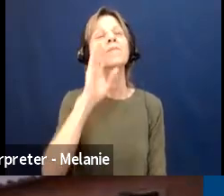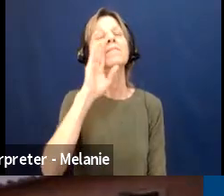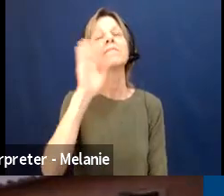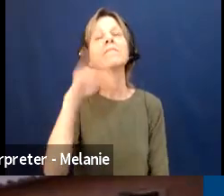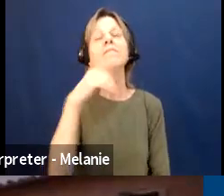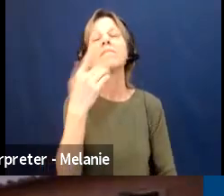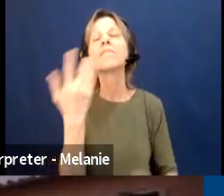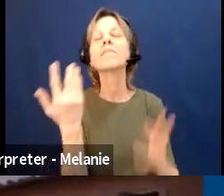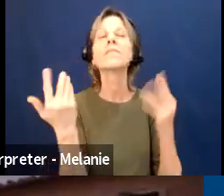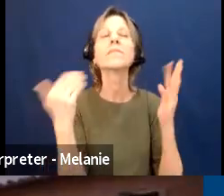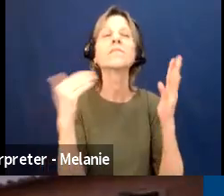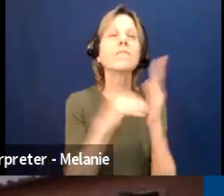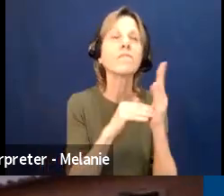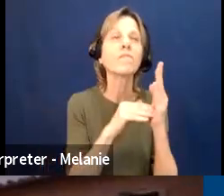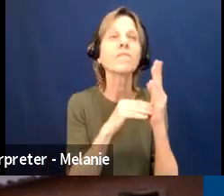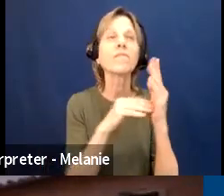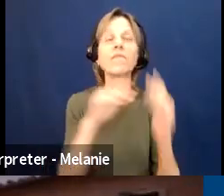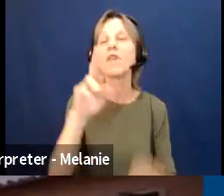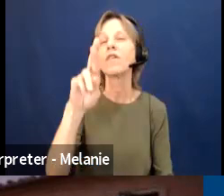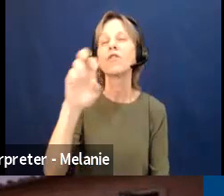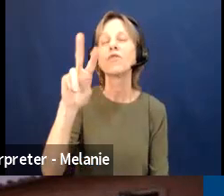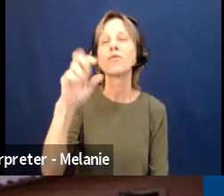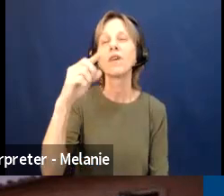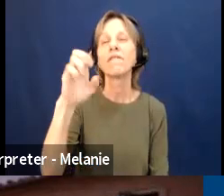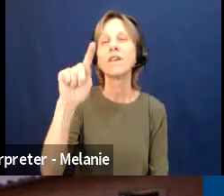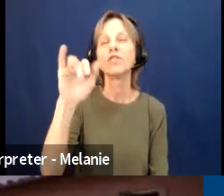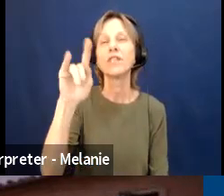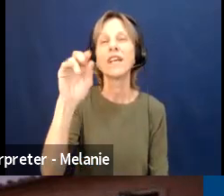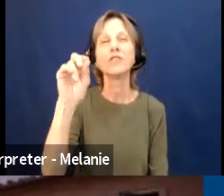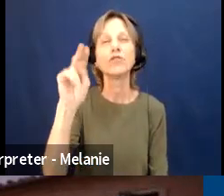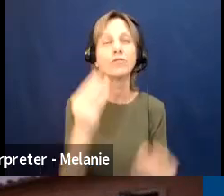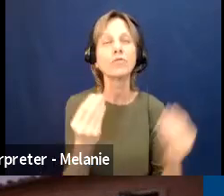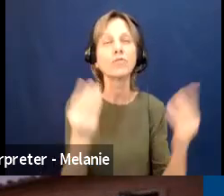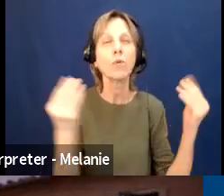potential re-vegetation after you get back in and get your house and everything else back up we got